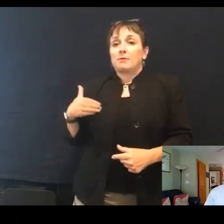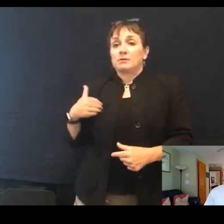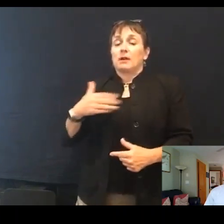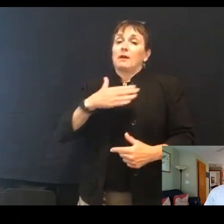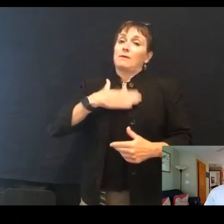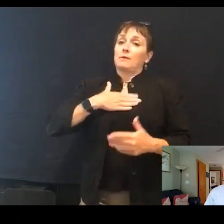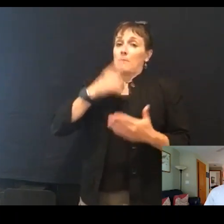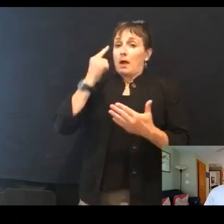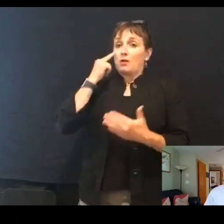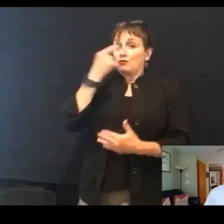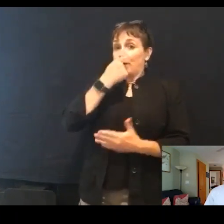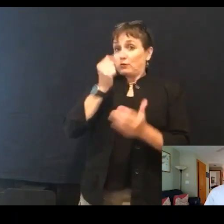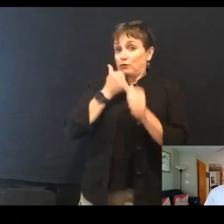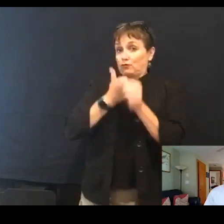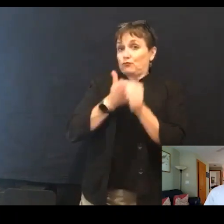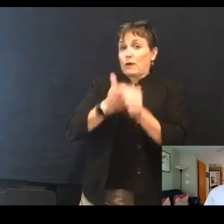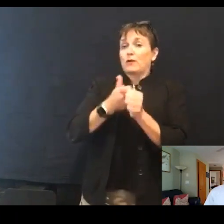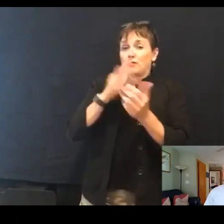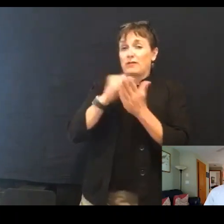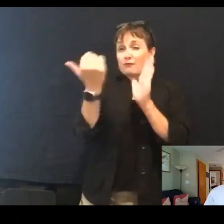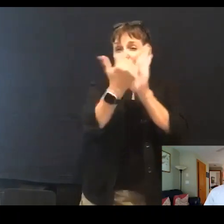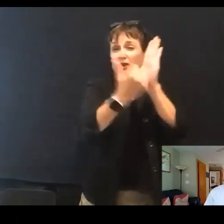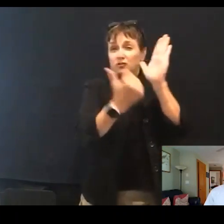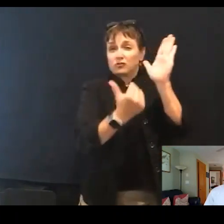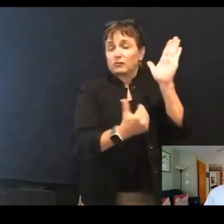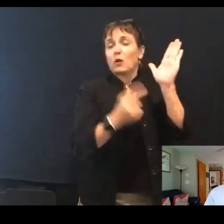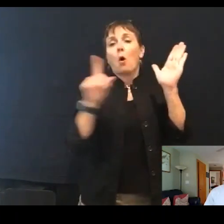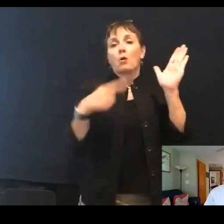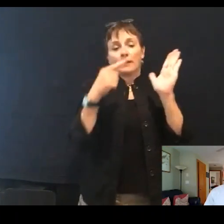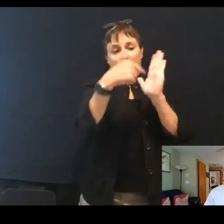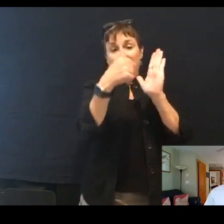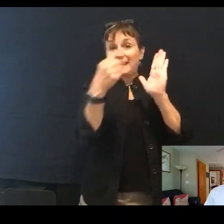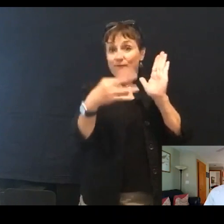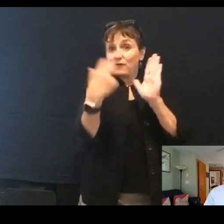Registry are eligible for the test.